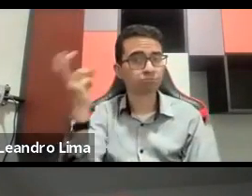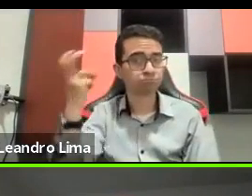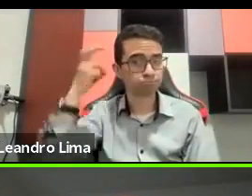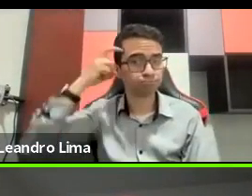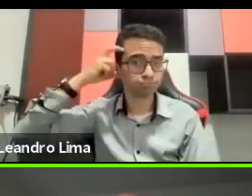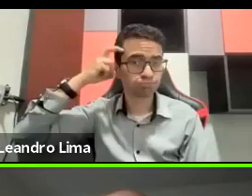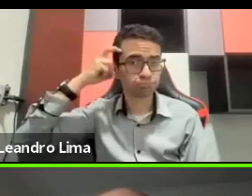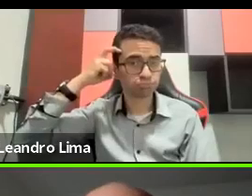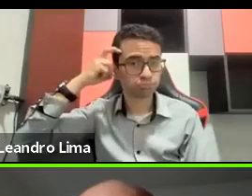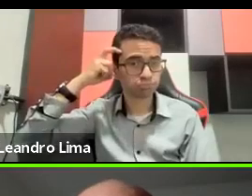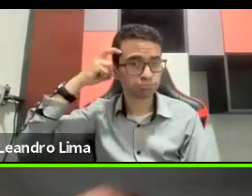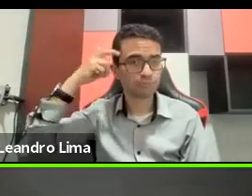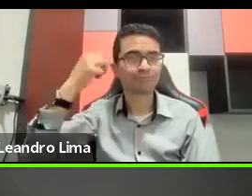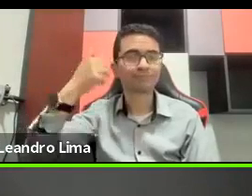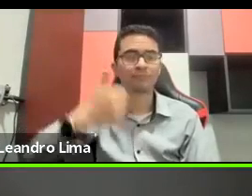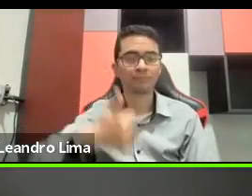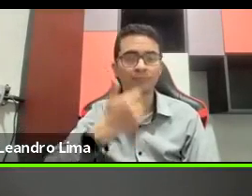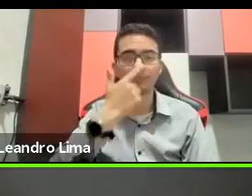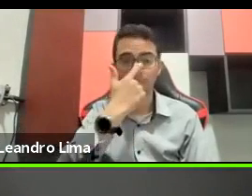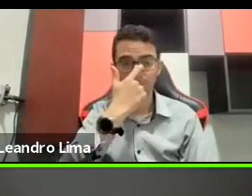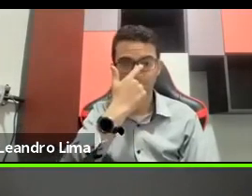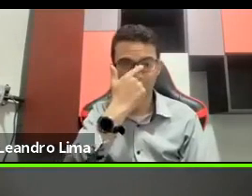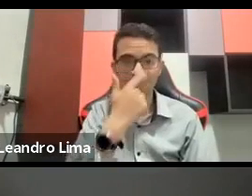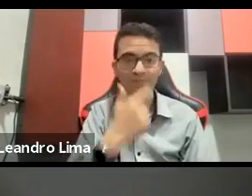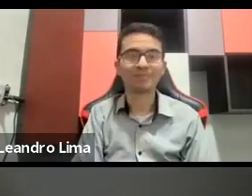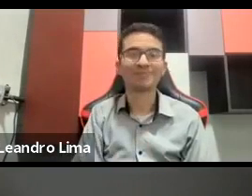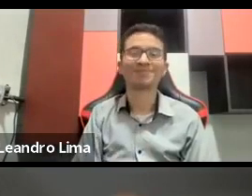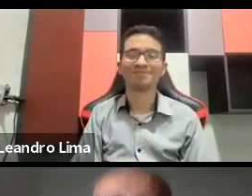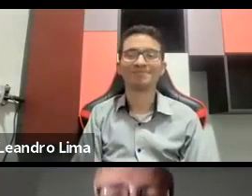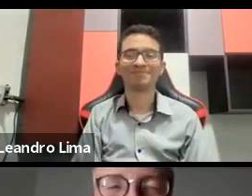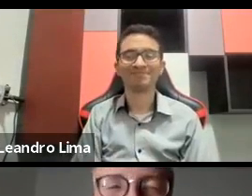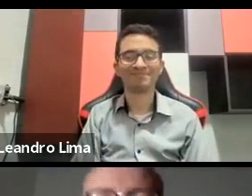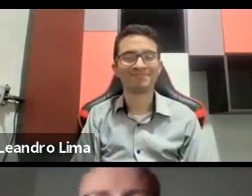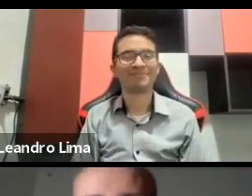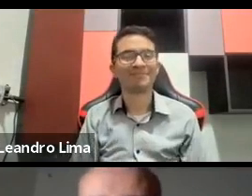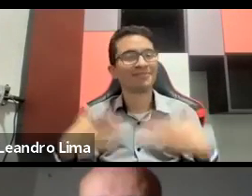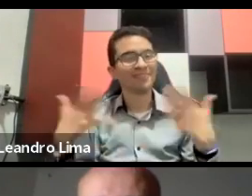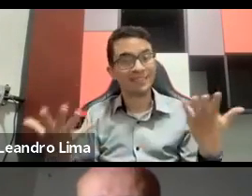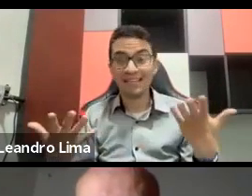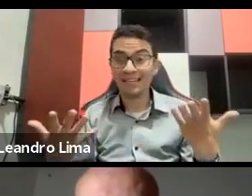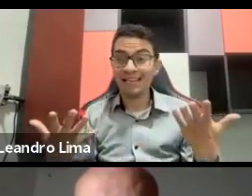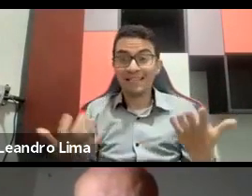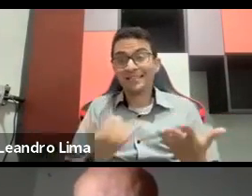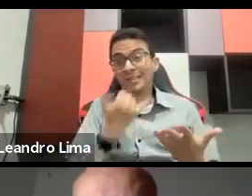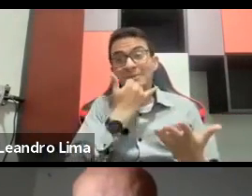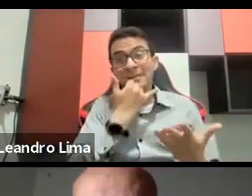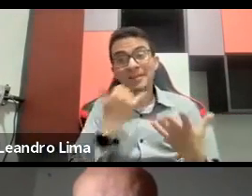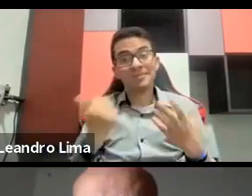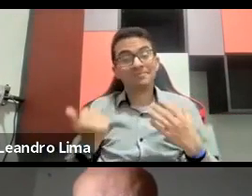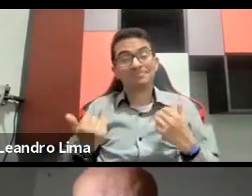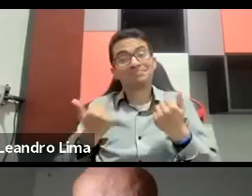will spend my whole finish. As you can see. Yeah, that's As you can see. Yeah, that's As you can see. Yeah, that's everything I can do. and thank everything I can do. and thank